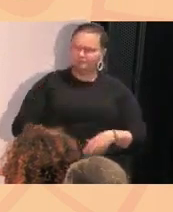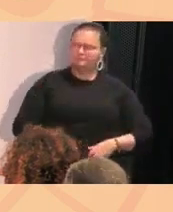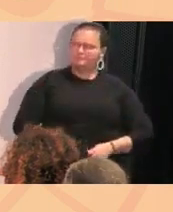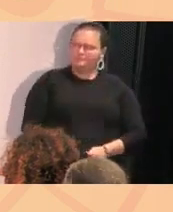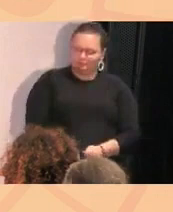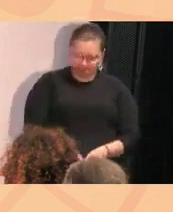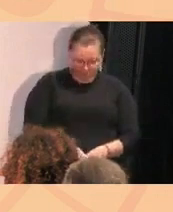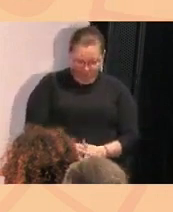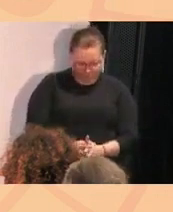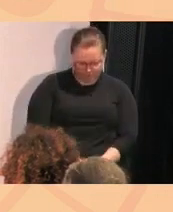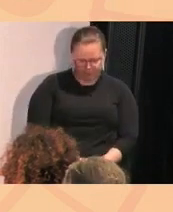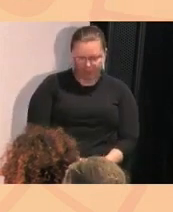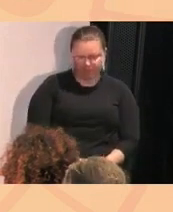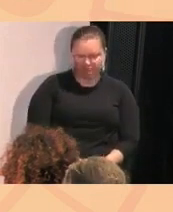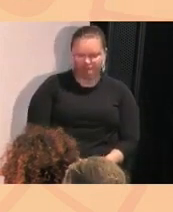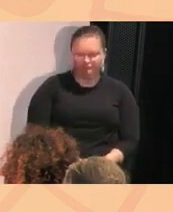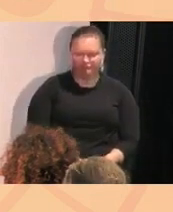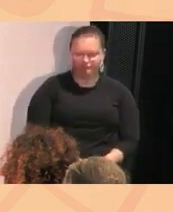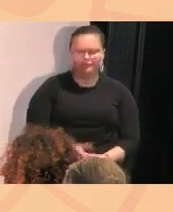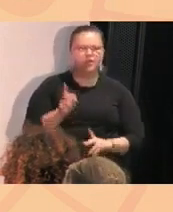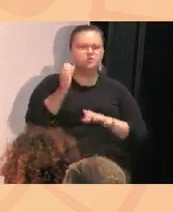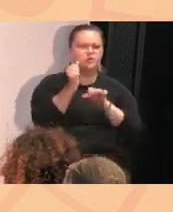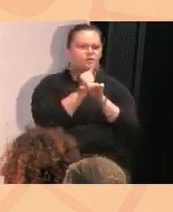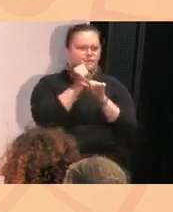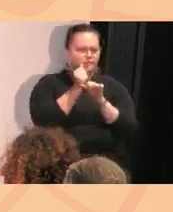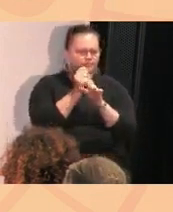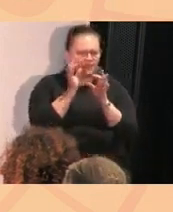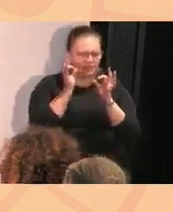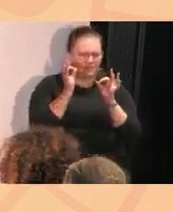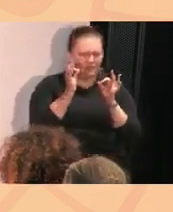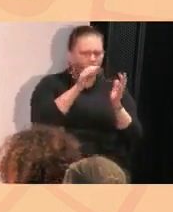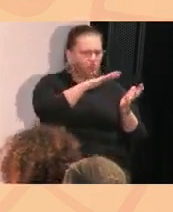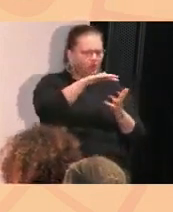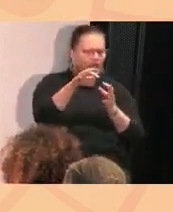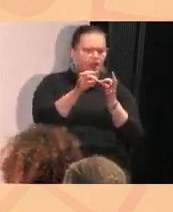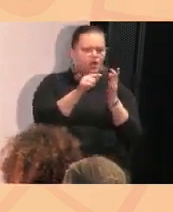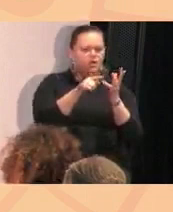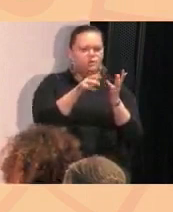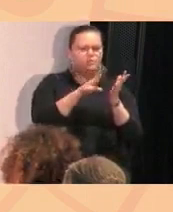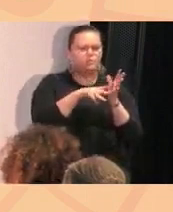Museum in Denmark were really cutting-edge contemporary art spaces.